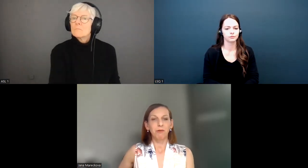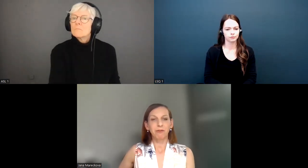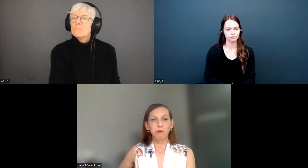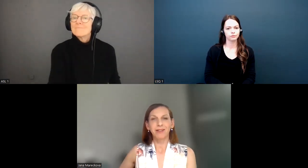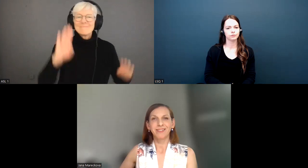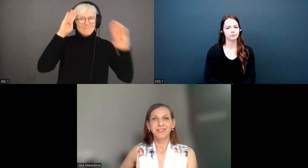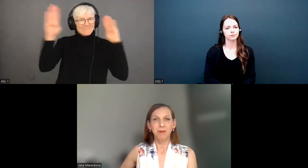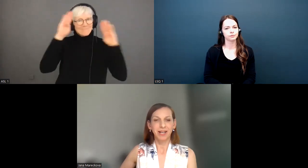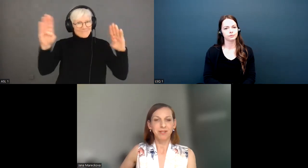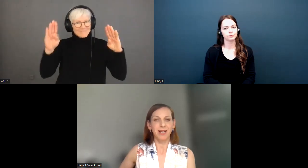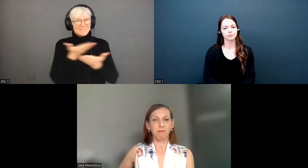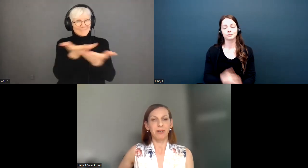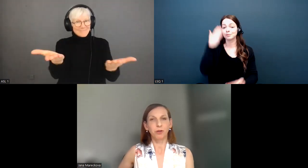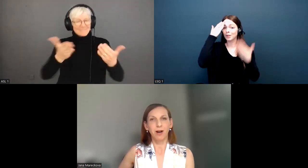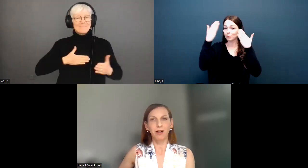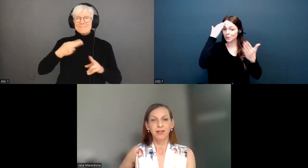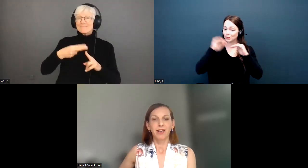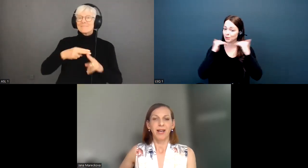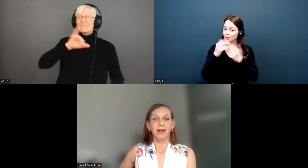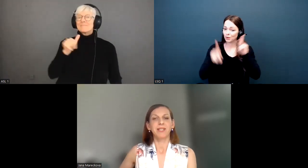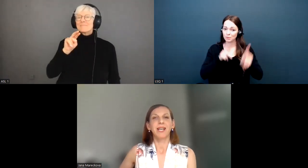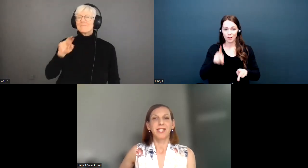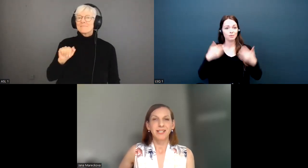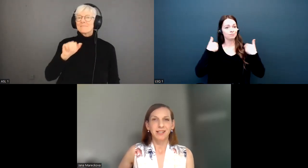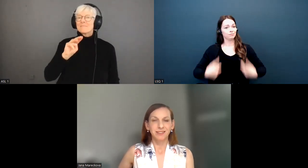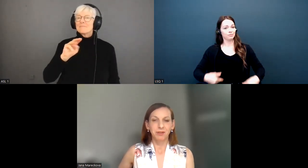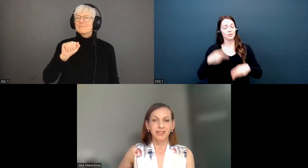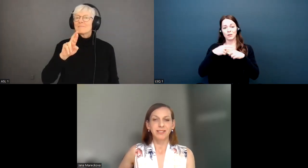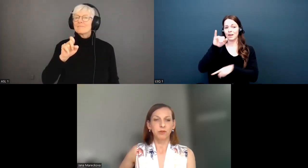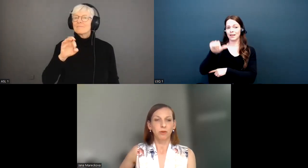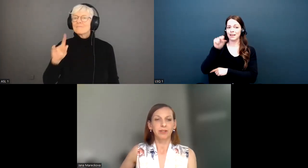Hello everyone, my name is Jana Jana Mareckova and I'm the Canadian Accessibility Network's